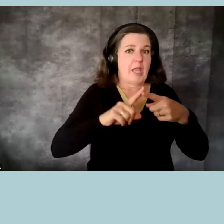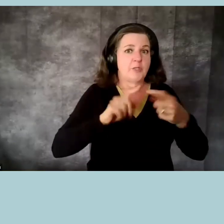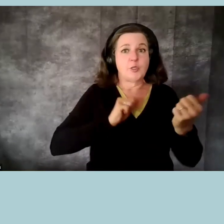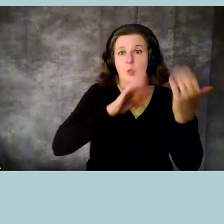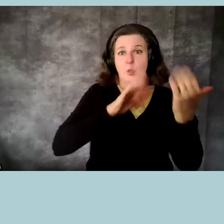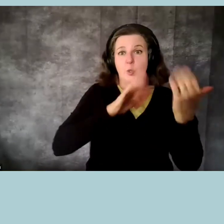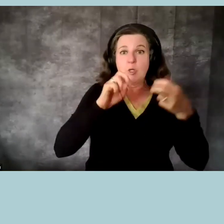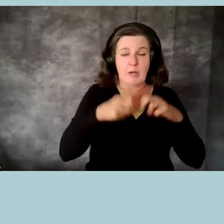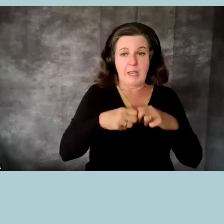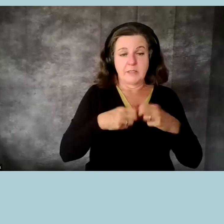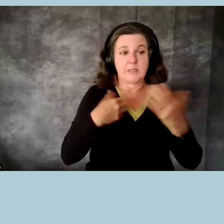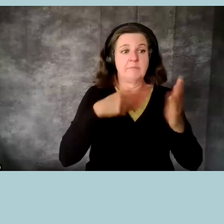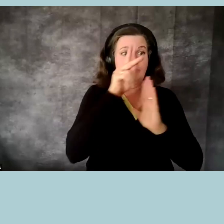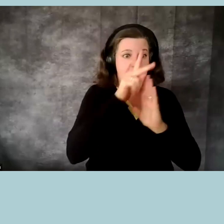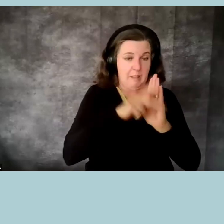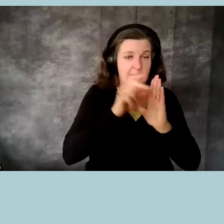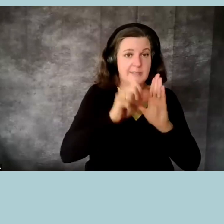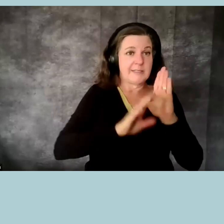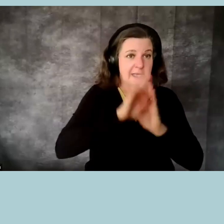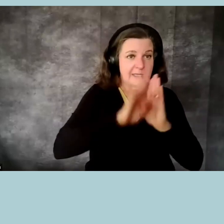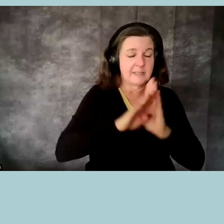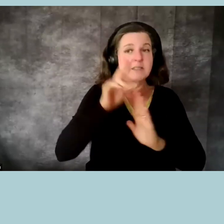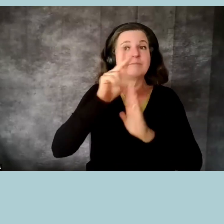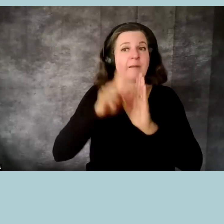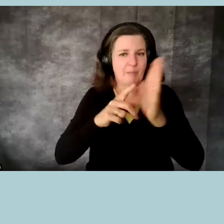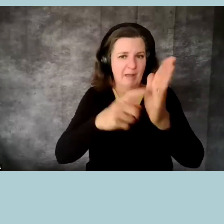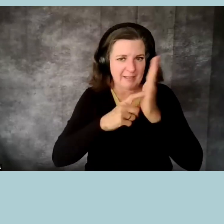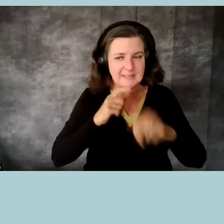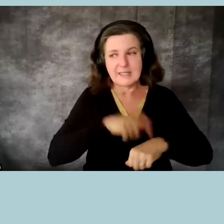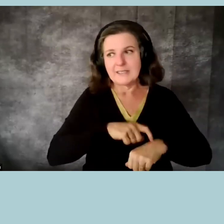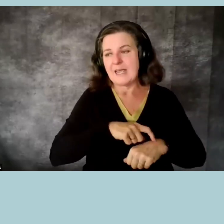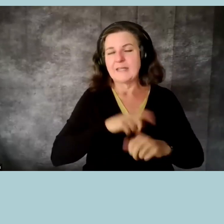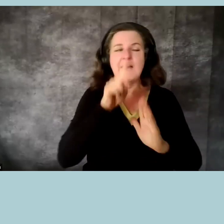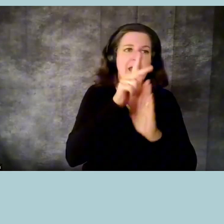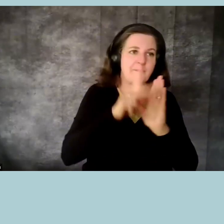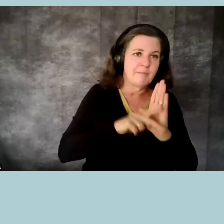policies that can be developed, policies take time, policies, you know, you have to have the window of opportunity